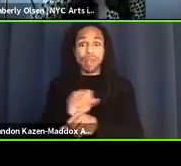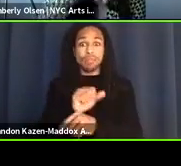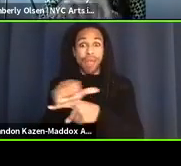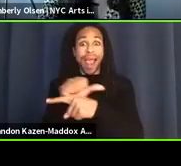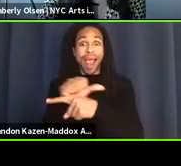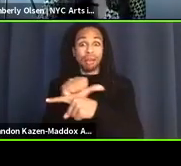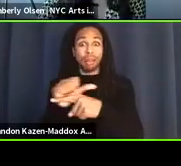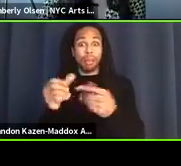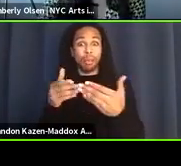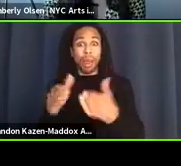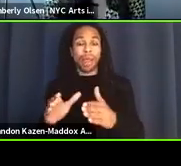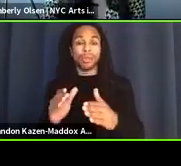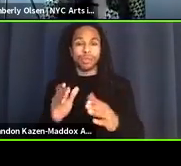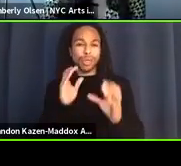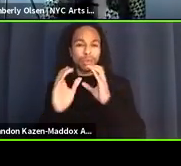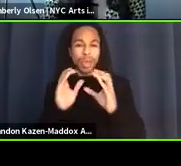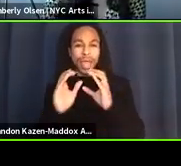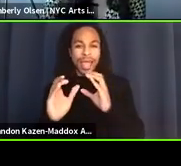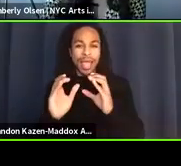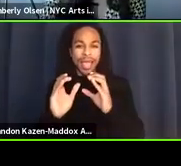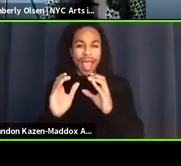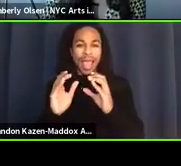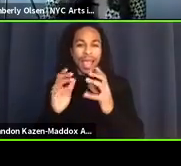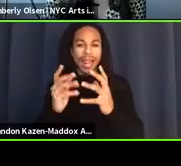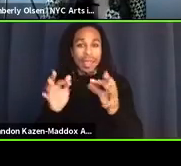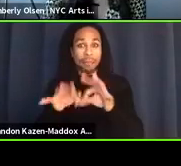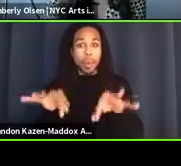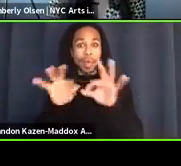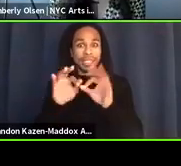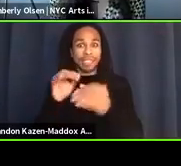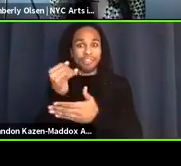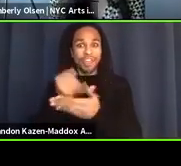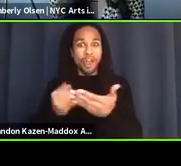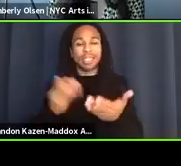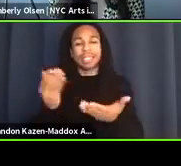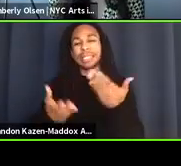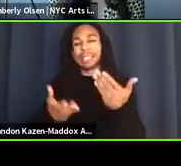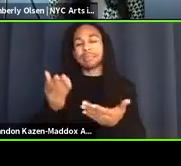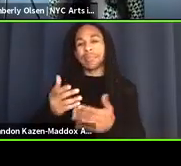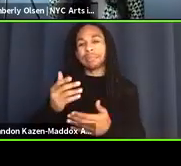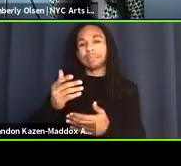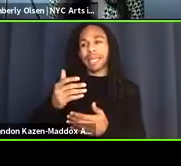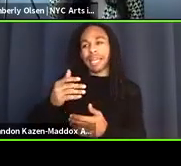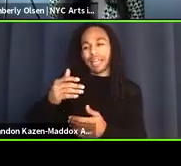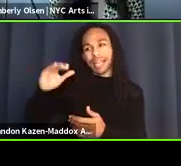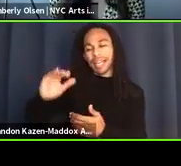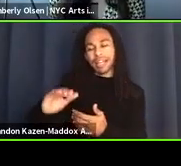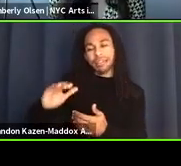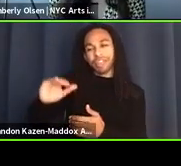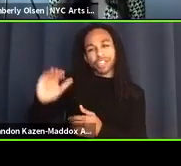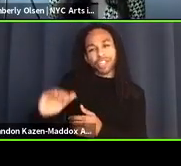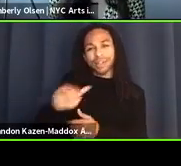Alejandra Duque Cifuentes: What have you found to be the responses in the